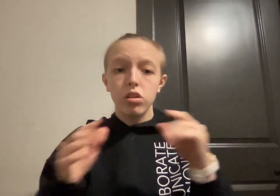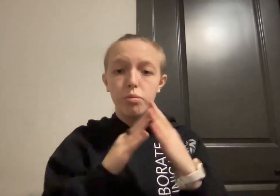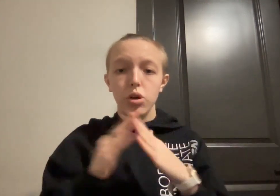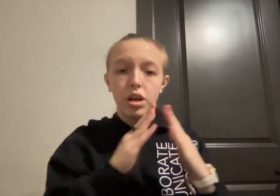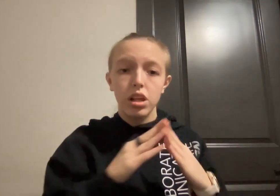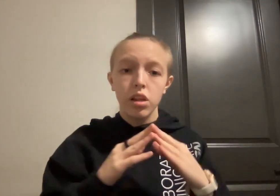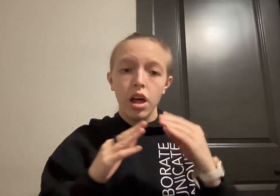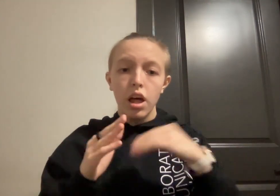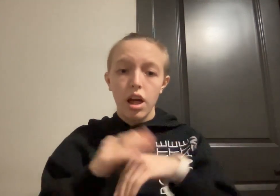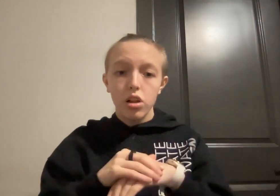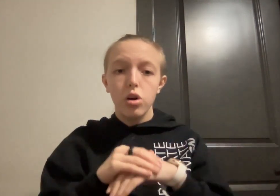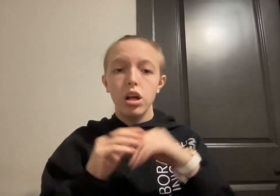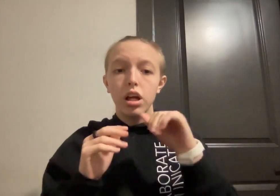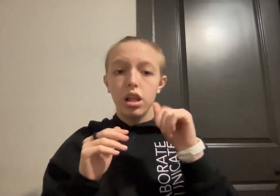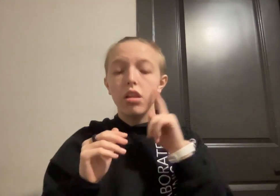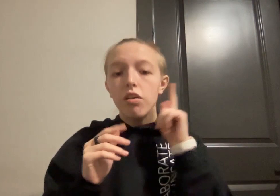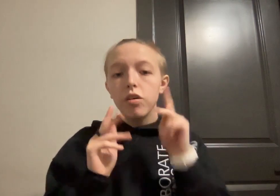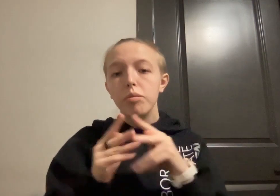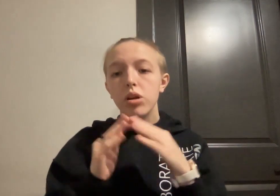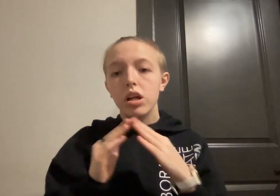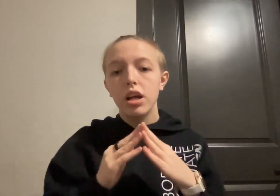communities, including the deaf community,